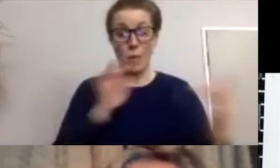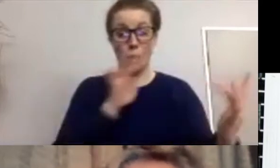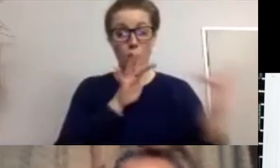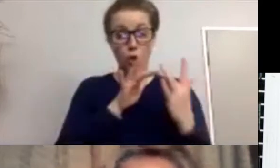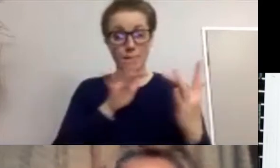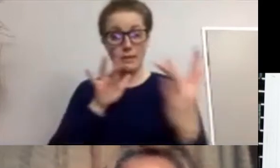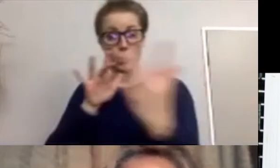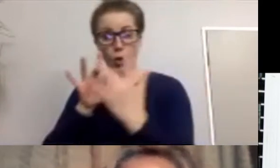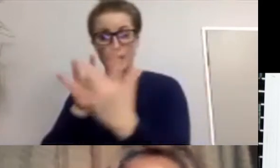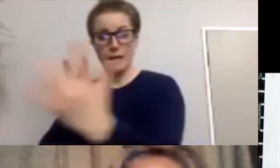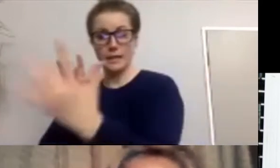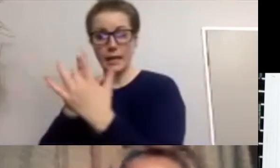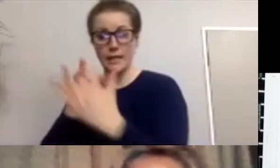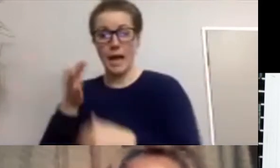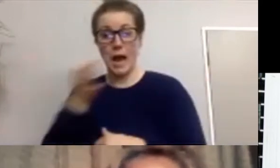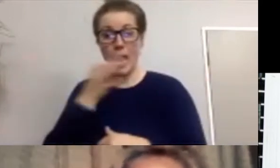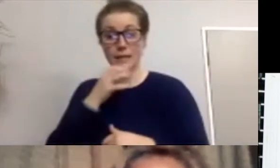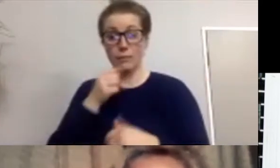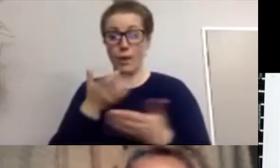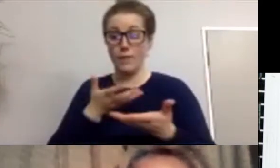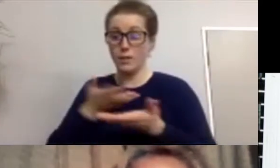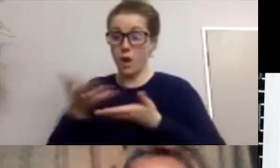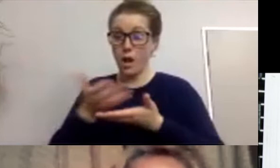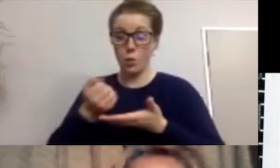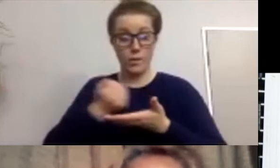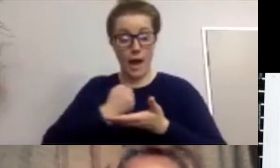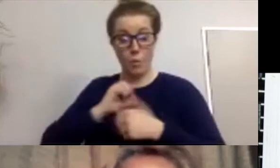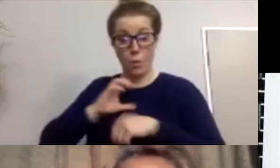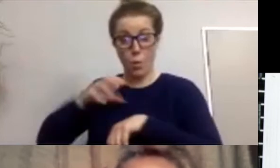and there's a dialogue between arts organisations that wasn't there before